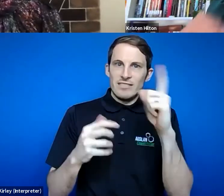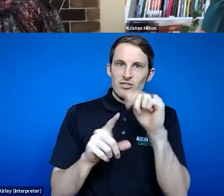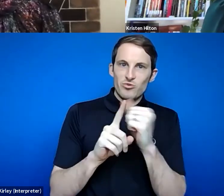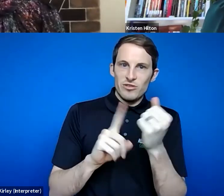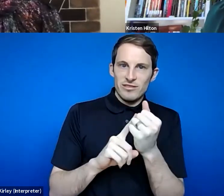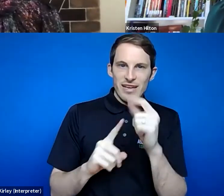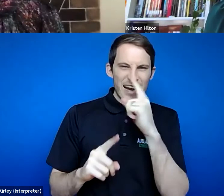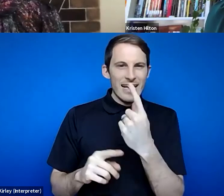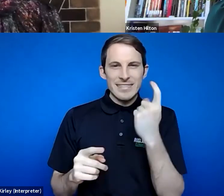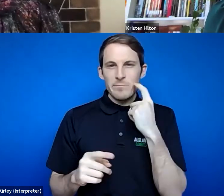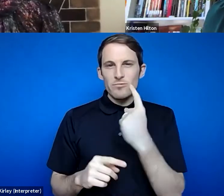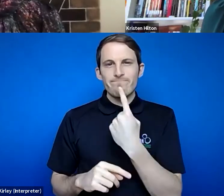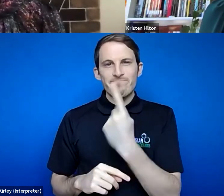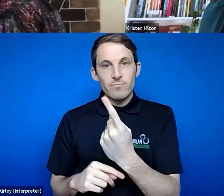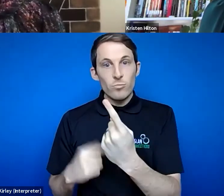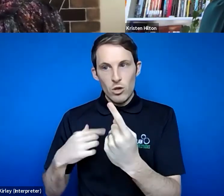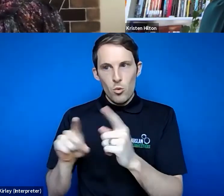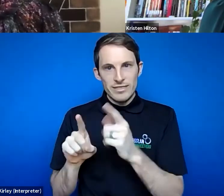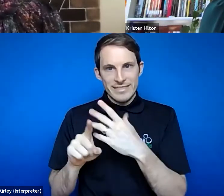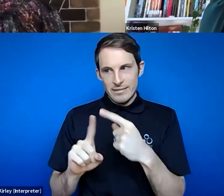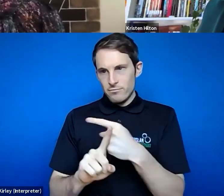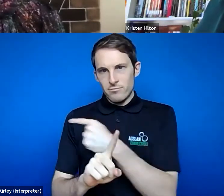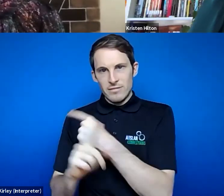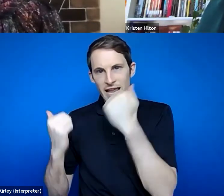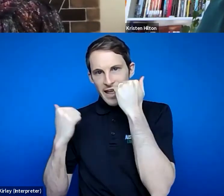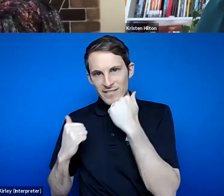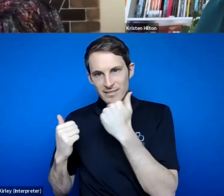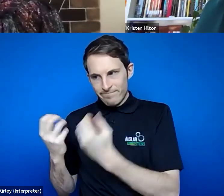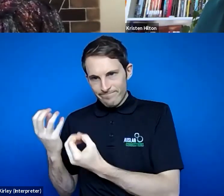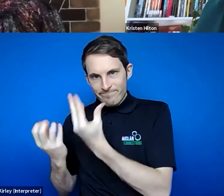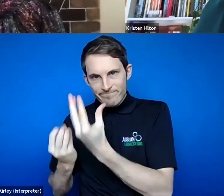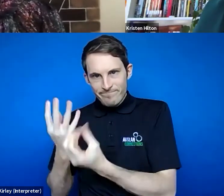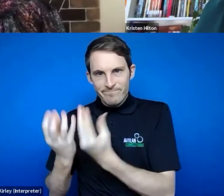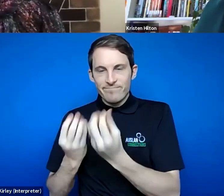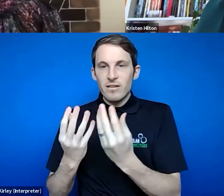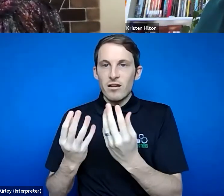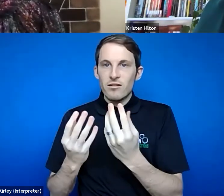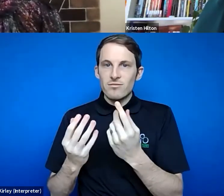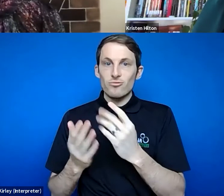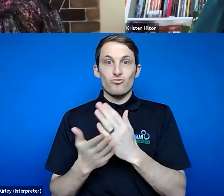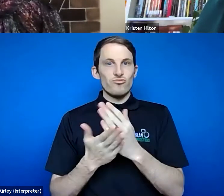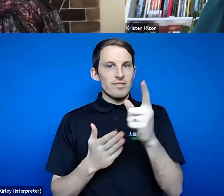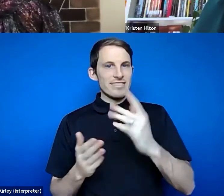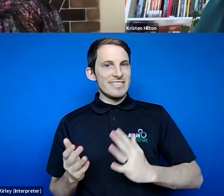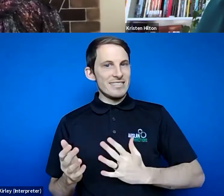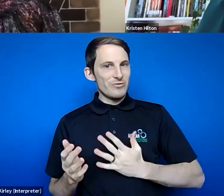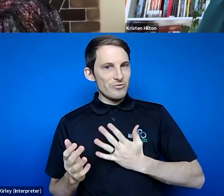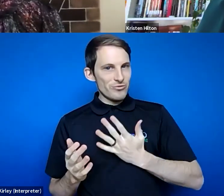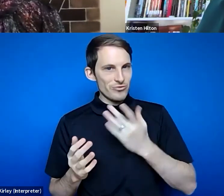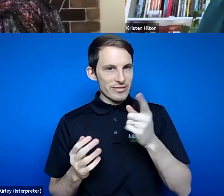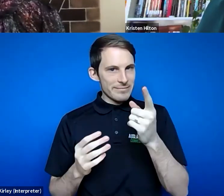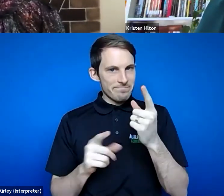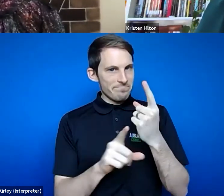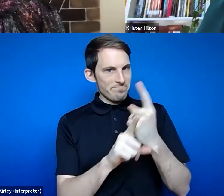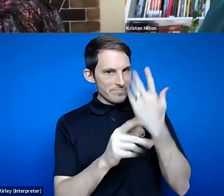the evidence for it. And that's an interesting, I think, parallel to the way in which we have